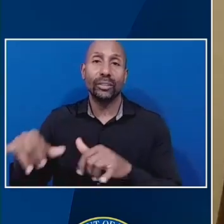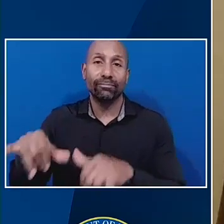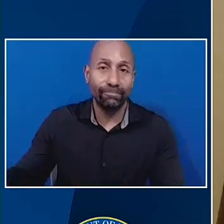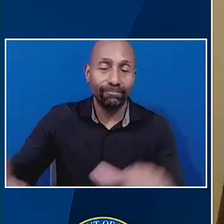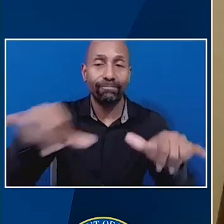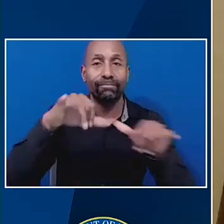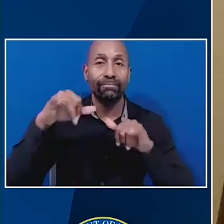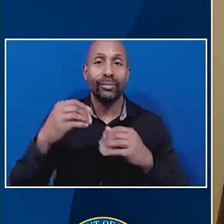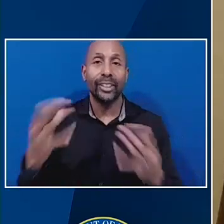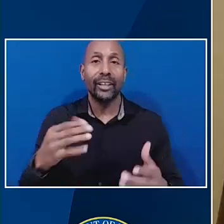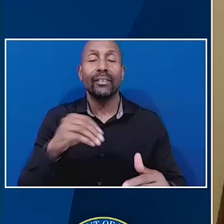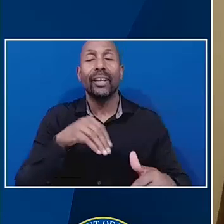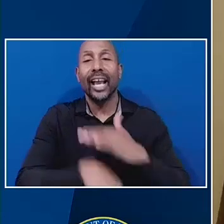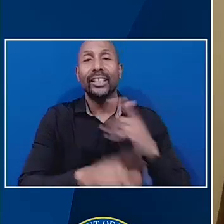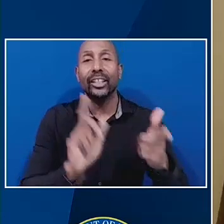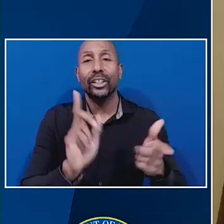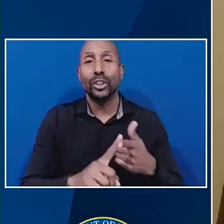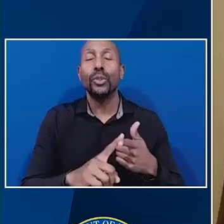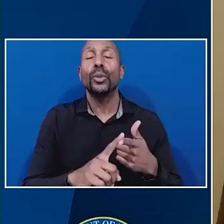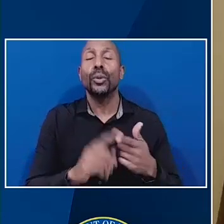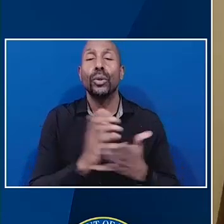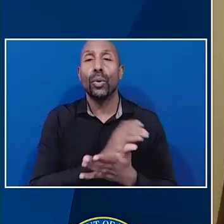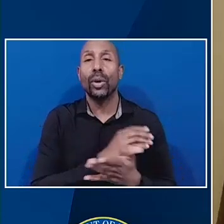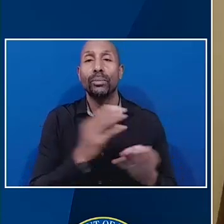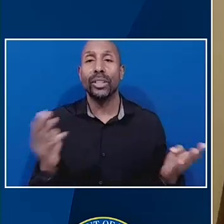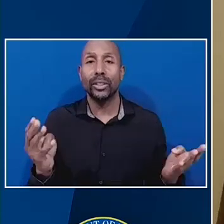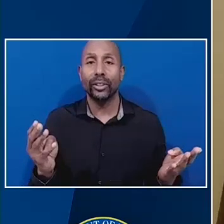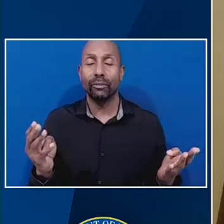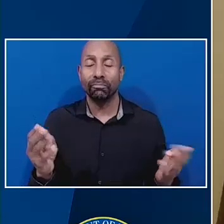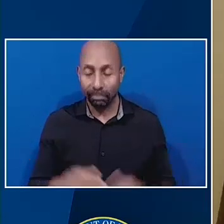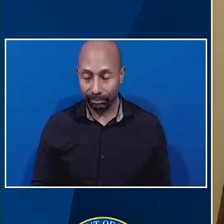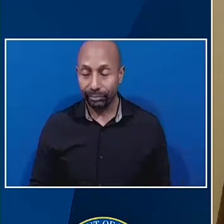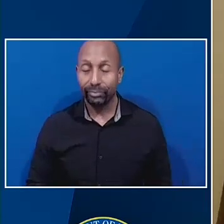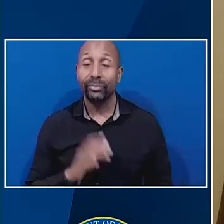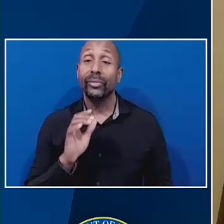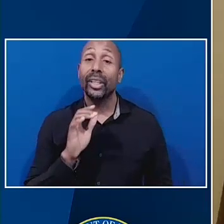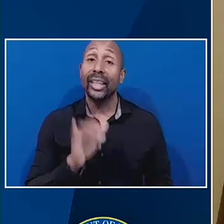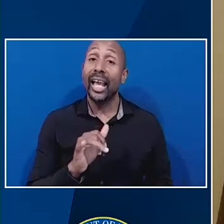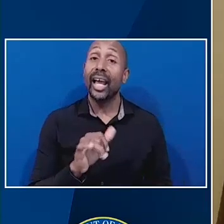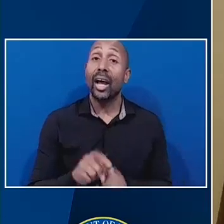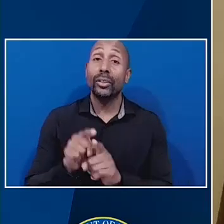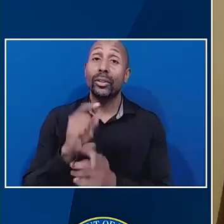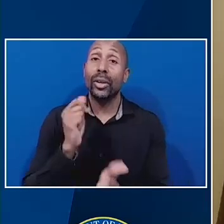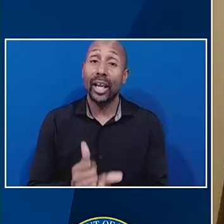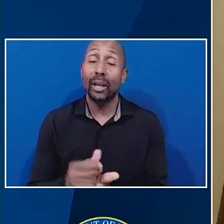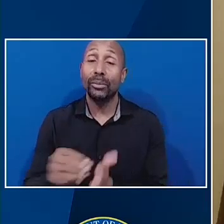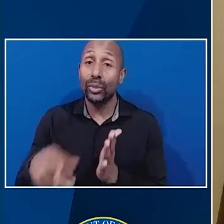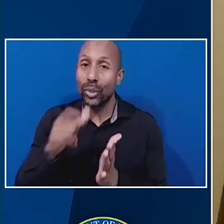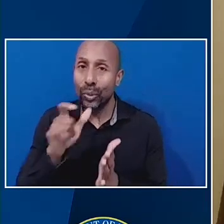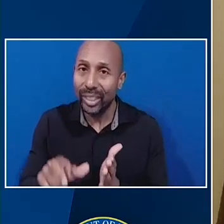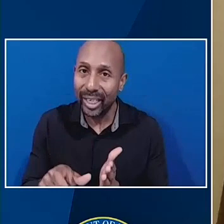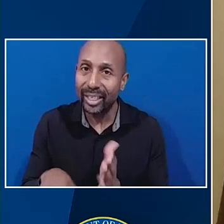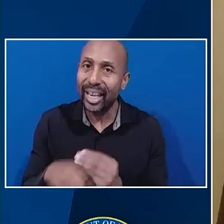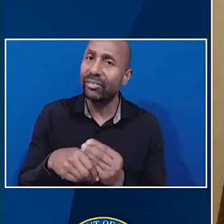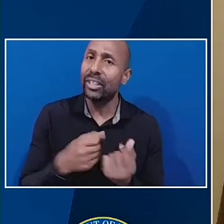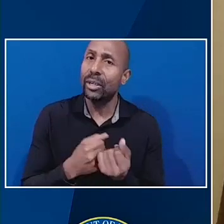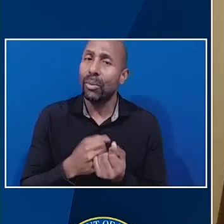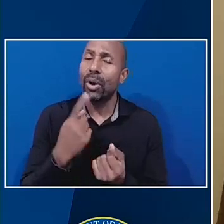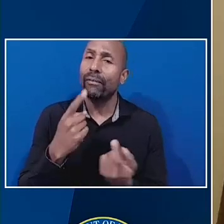situation is. And the truth is, they help most those students who need a little extra support to be successful in college. To disallow these programs would be to